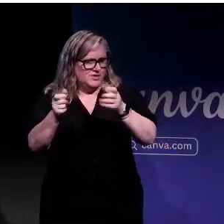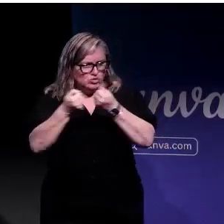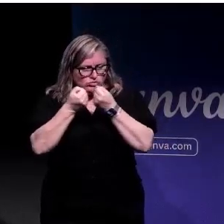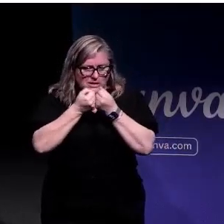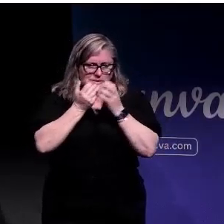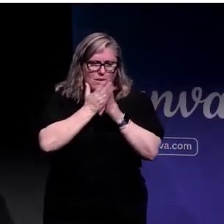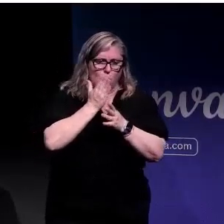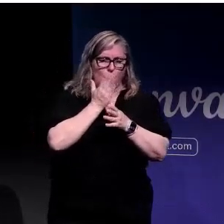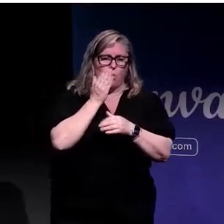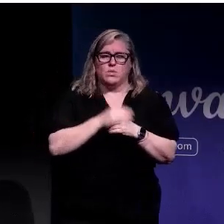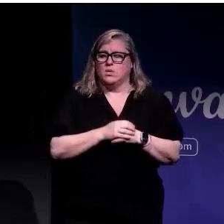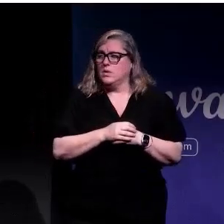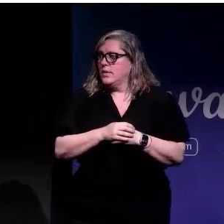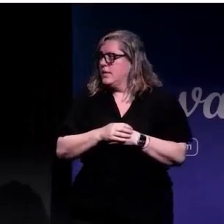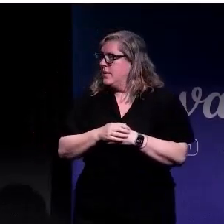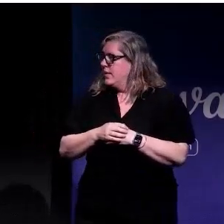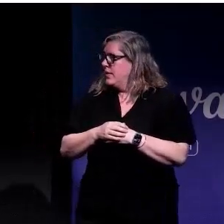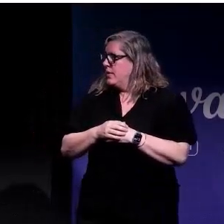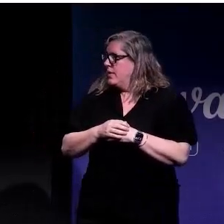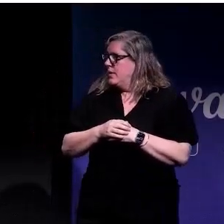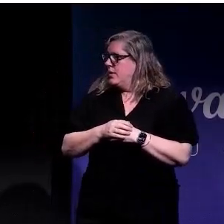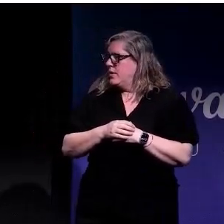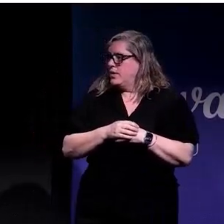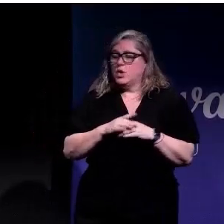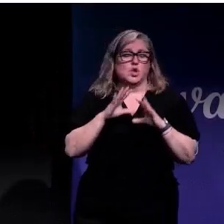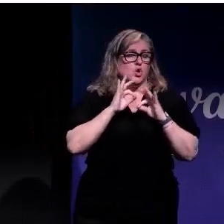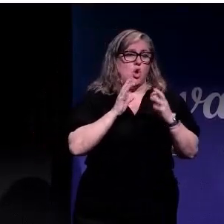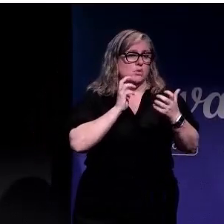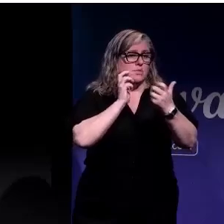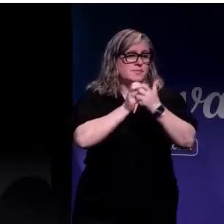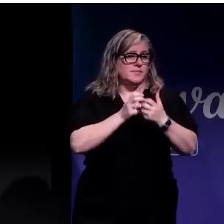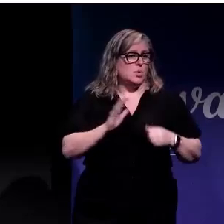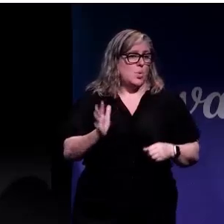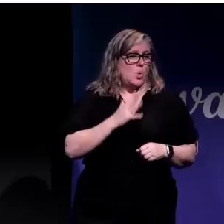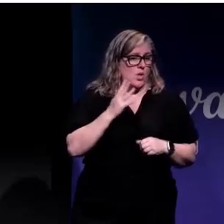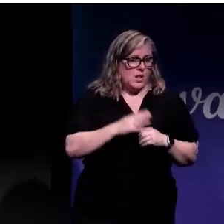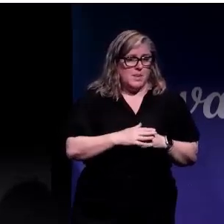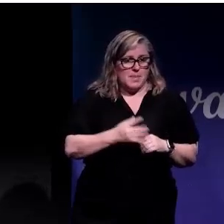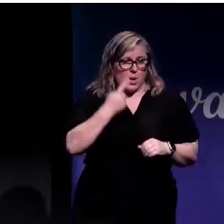But, although it's not one size fits all, of course, we do start to see some common threads with this.